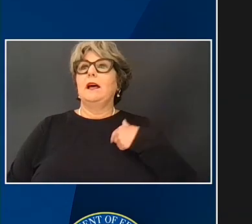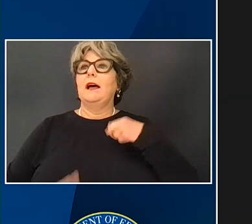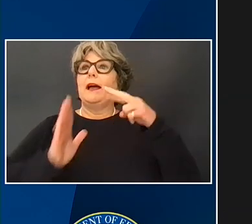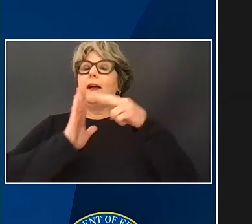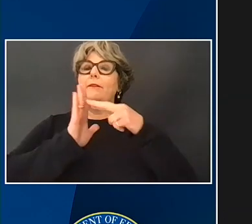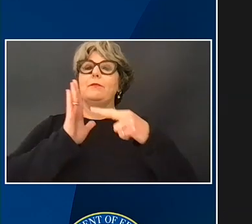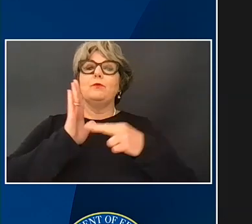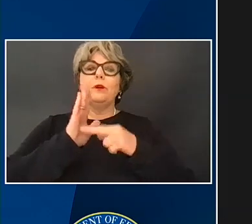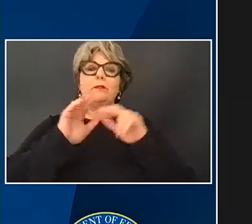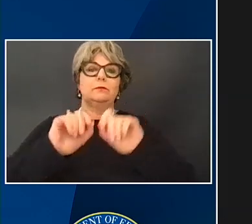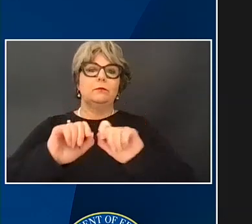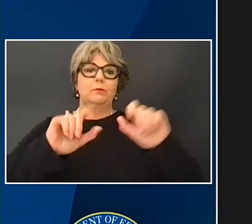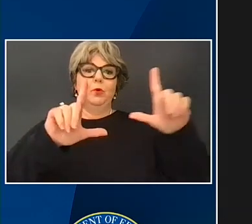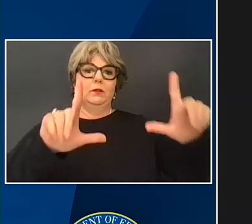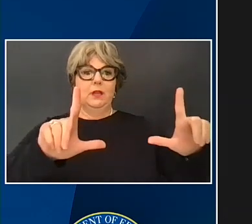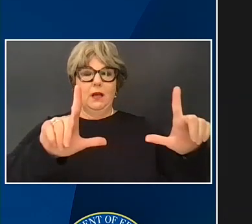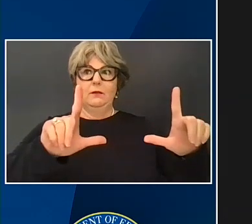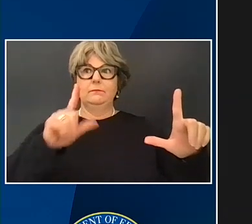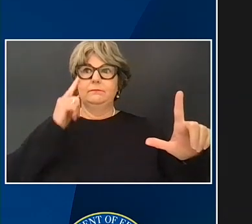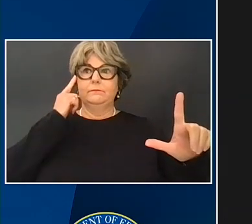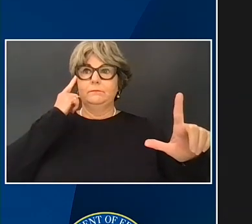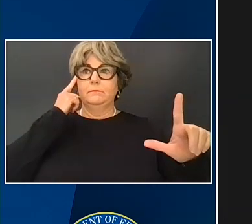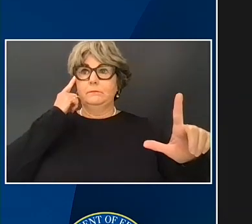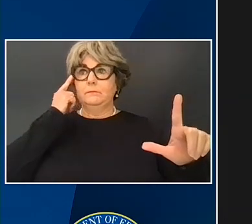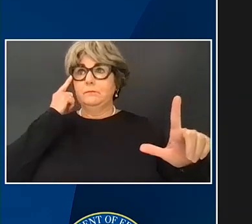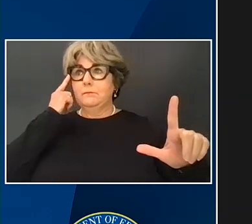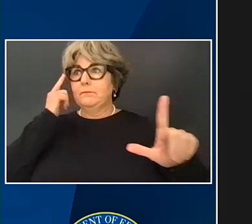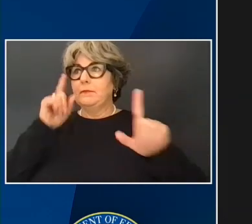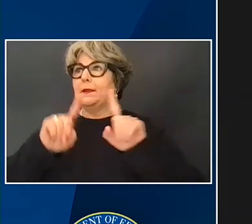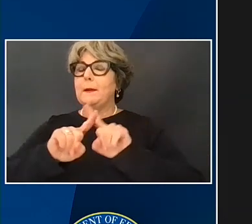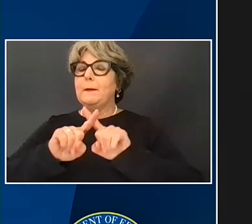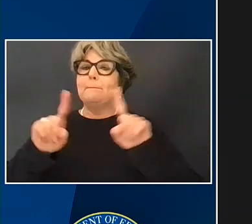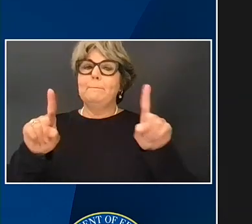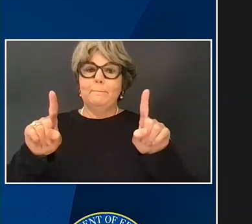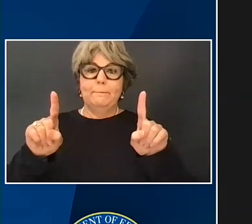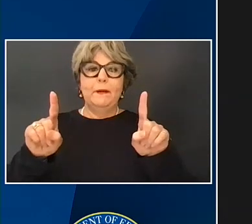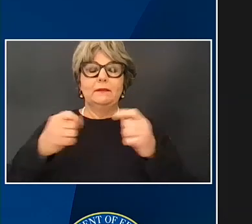up. But it's basically we have this separate regulation that gives provisions